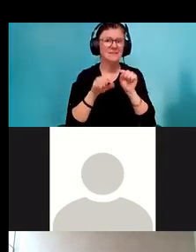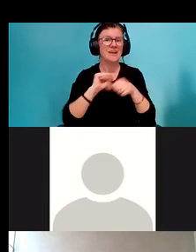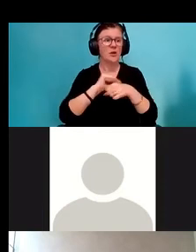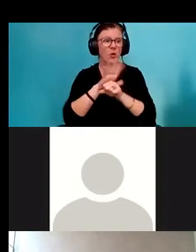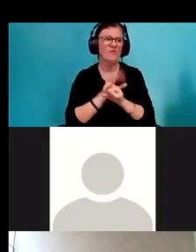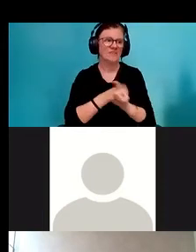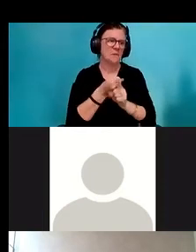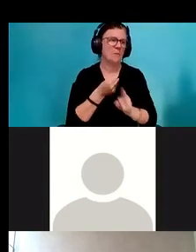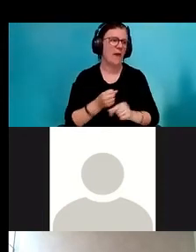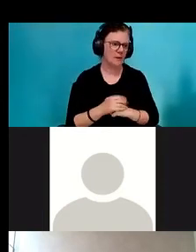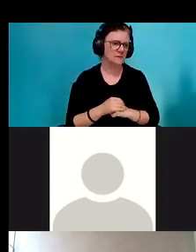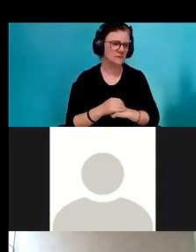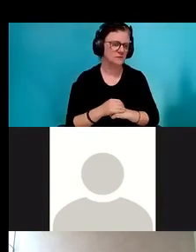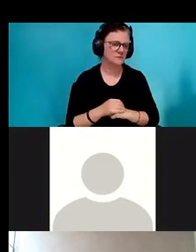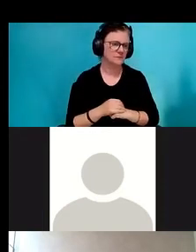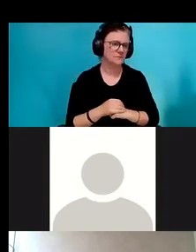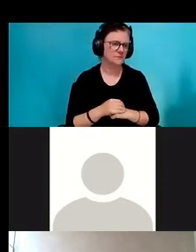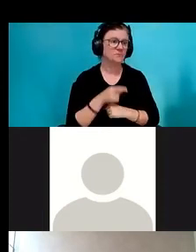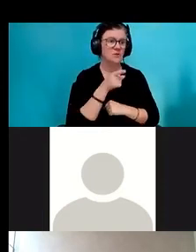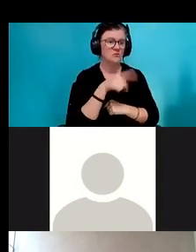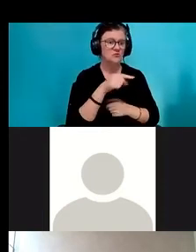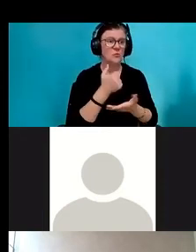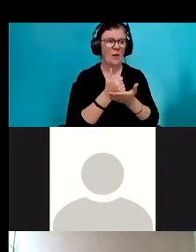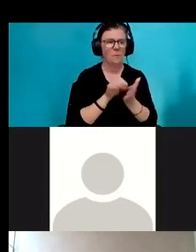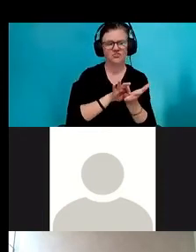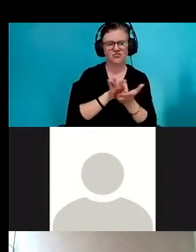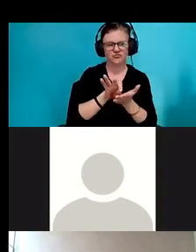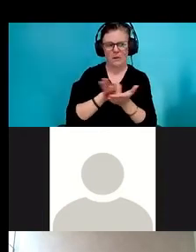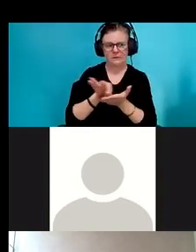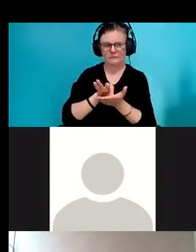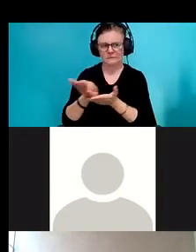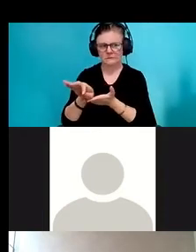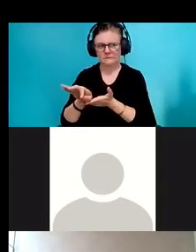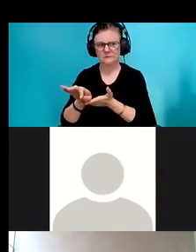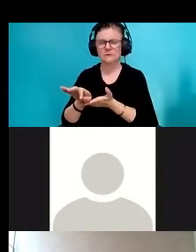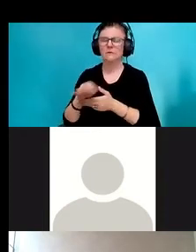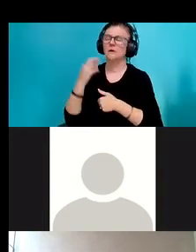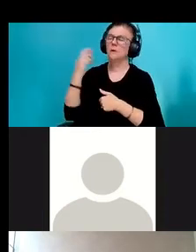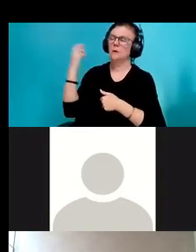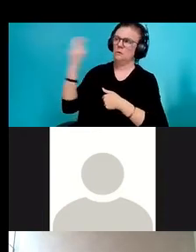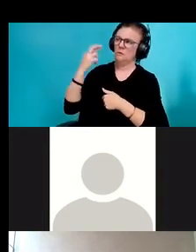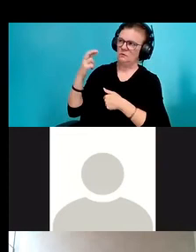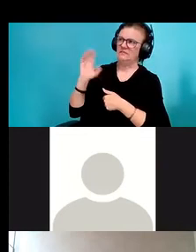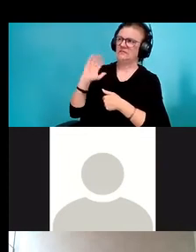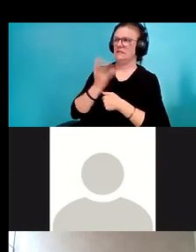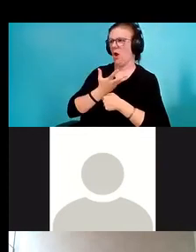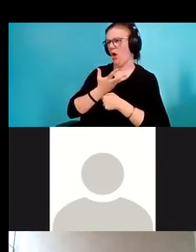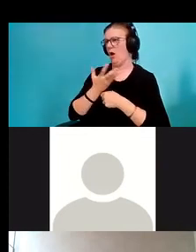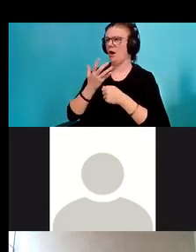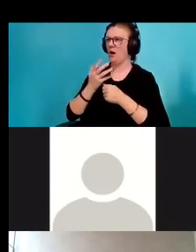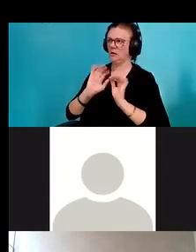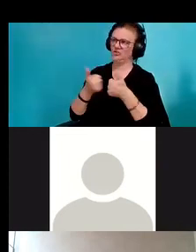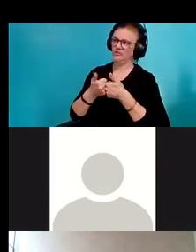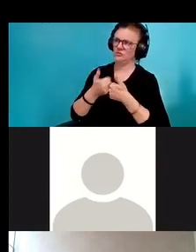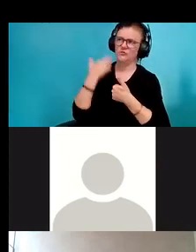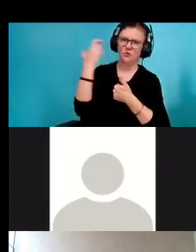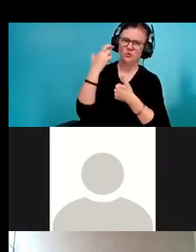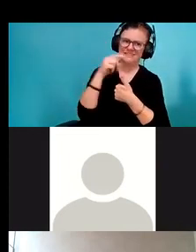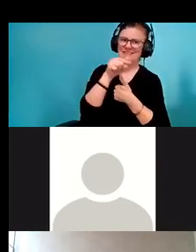So you're helping us capture all of it, when you write your narratives and use those words.